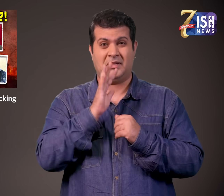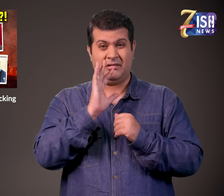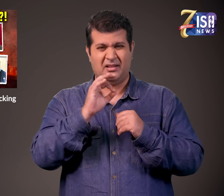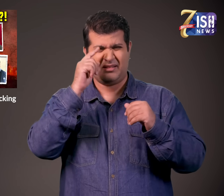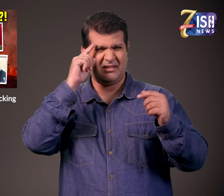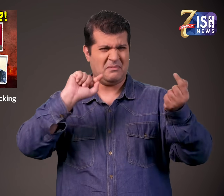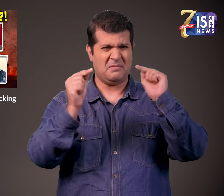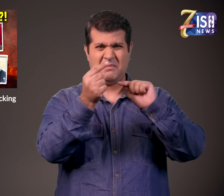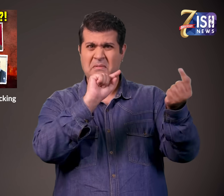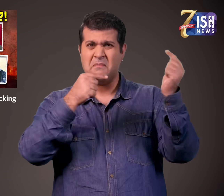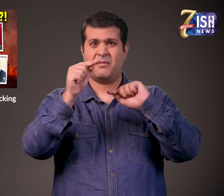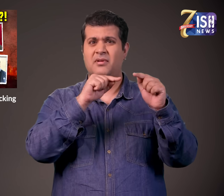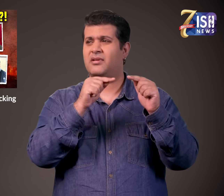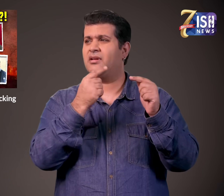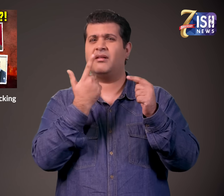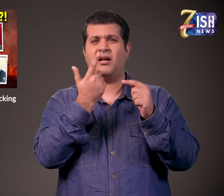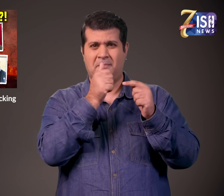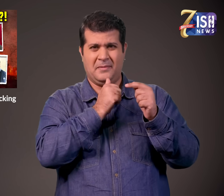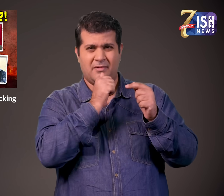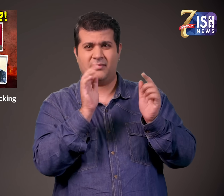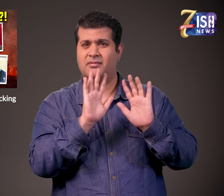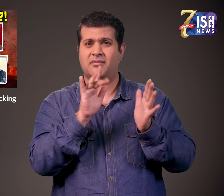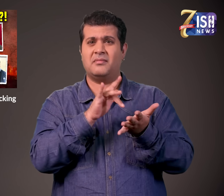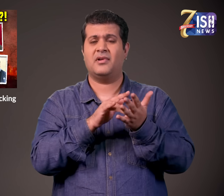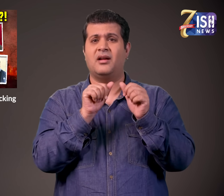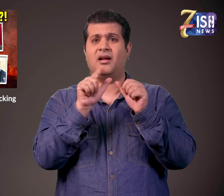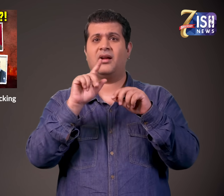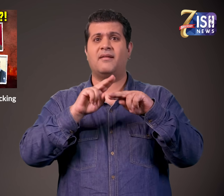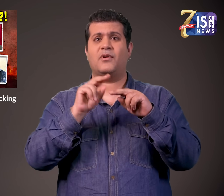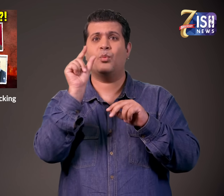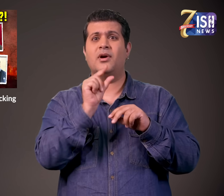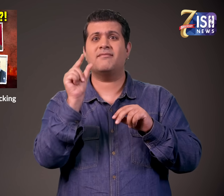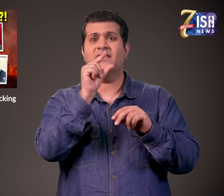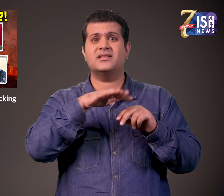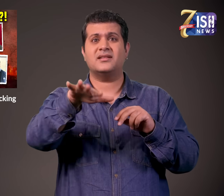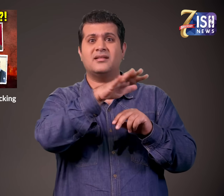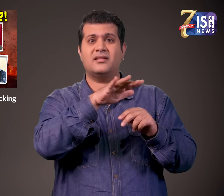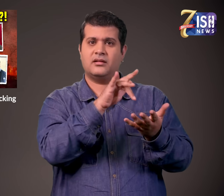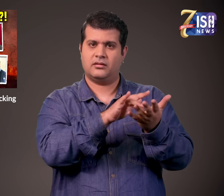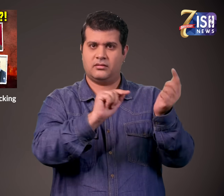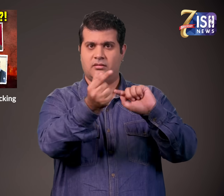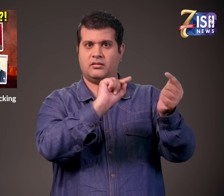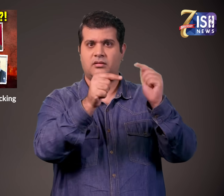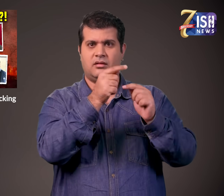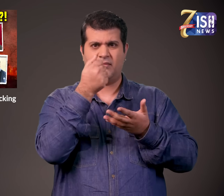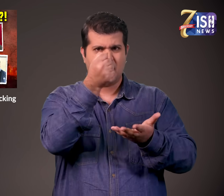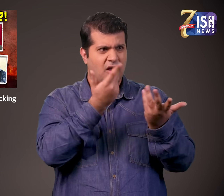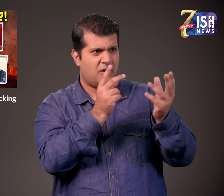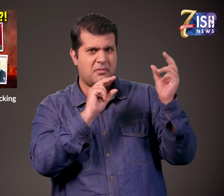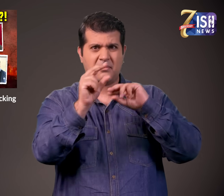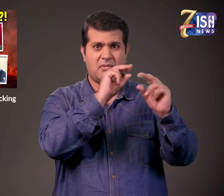tensions erupted not privately but publicly at the Al-Falah University campus over the funding.